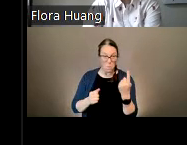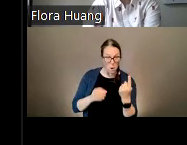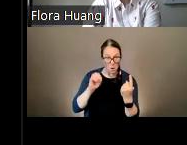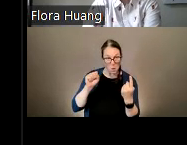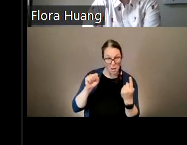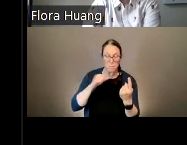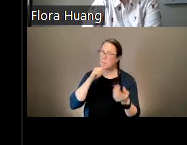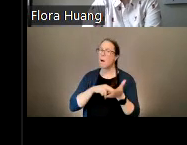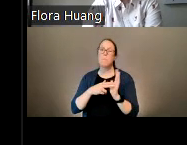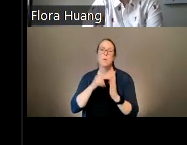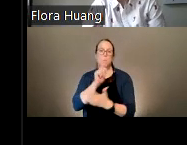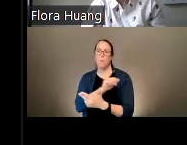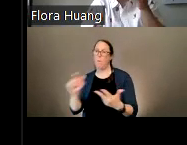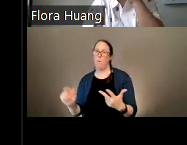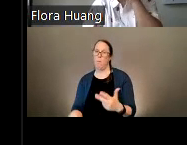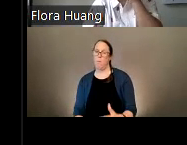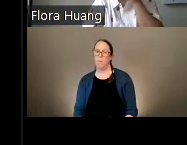doesn't mean it's going to be accessible on another.